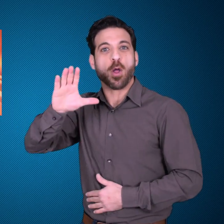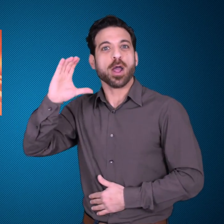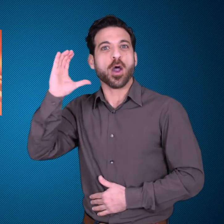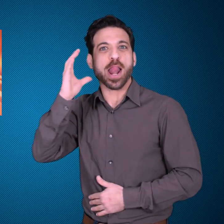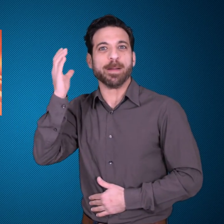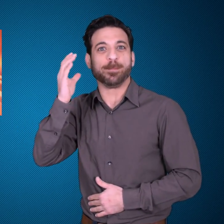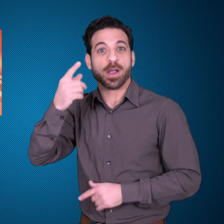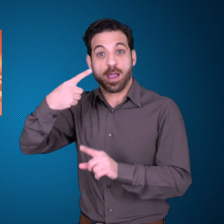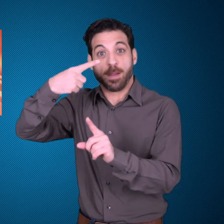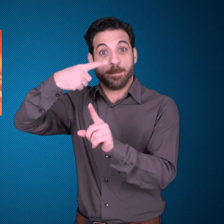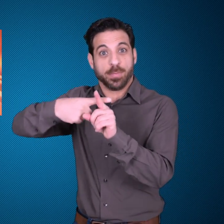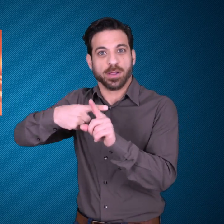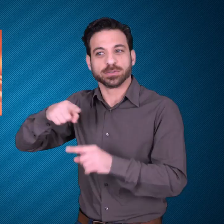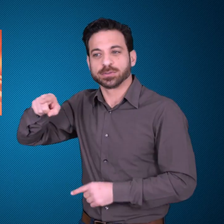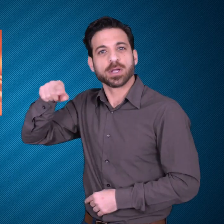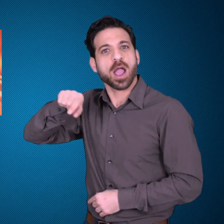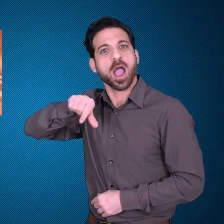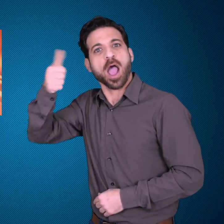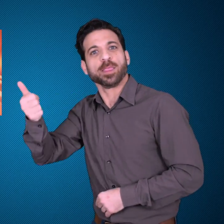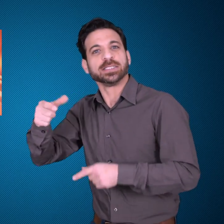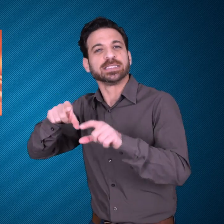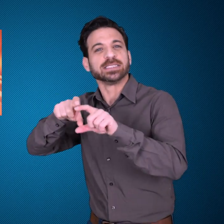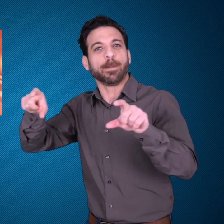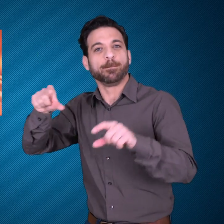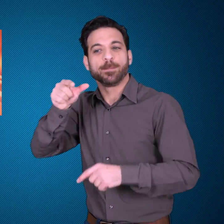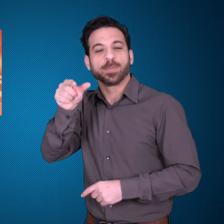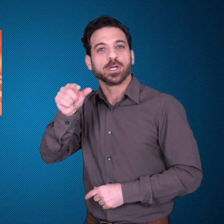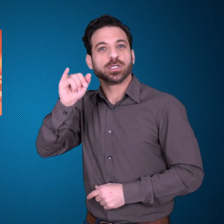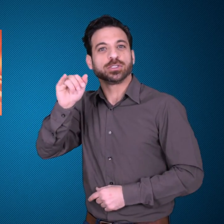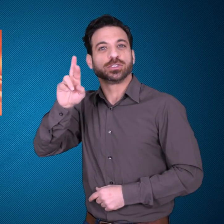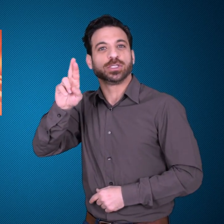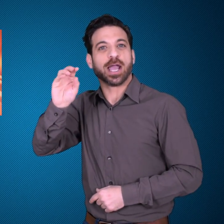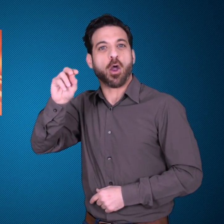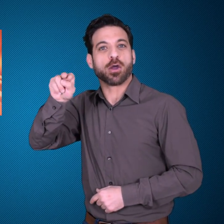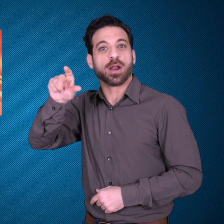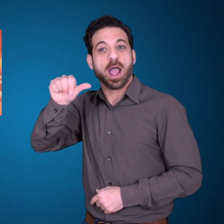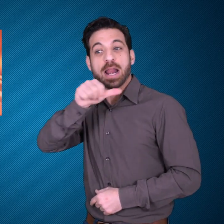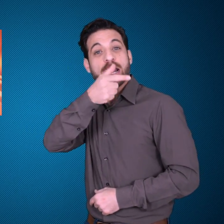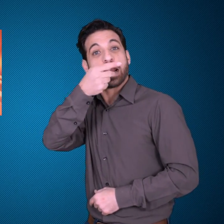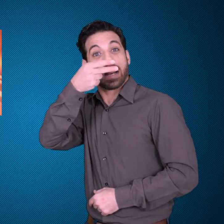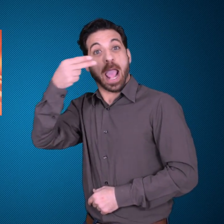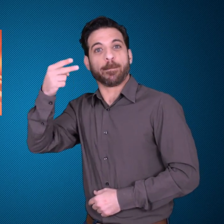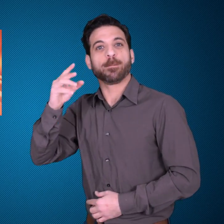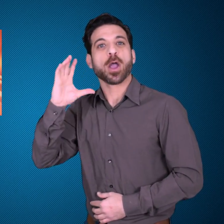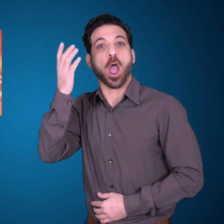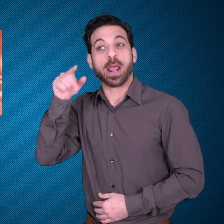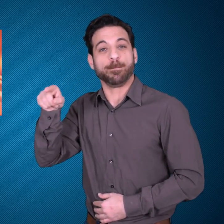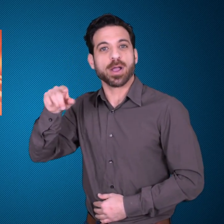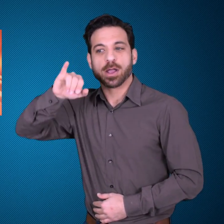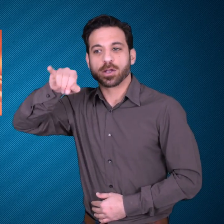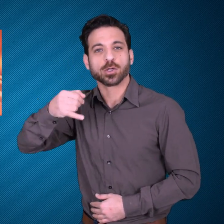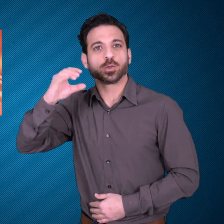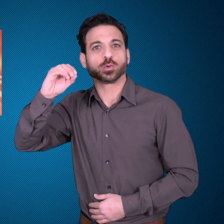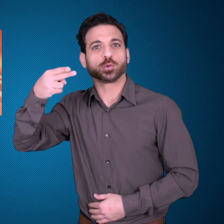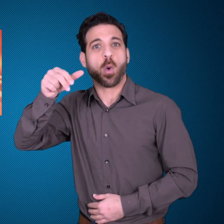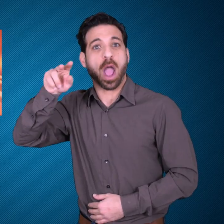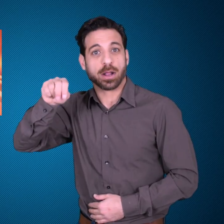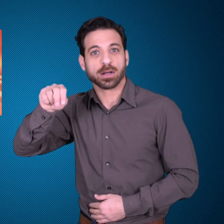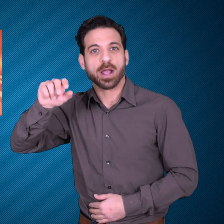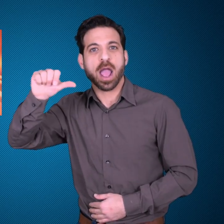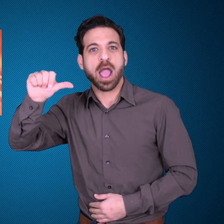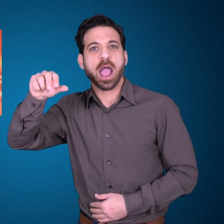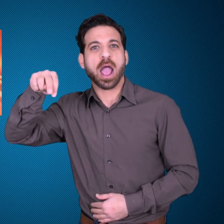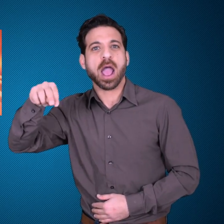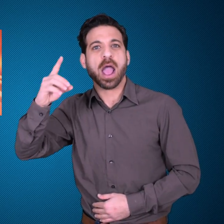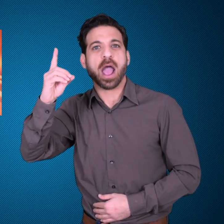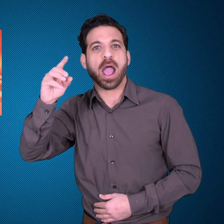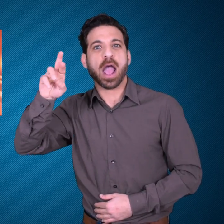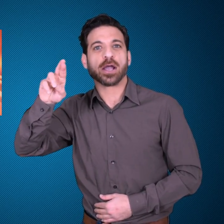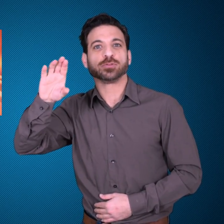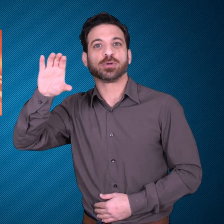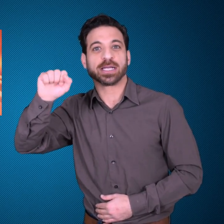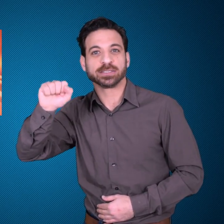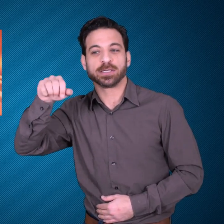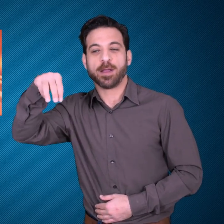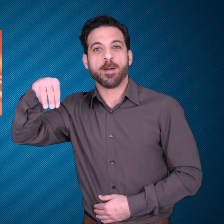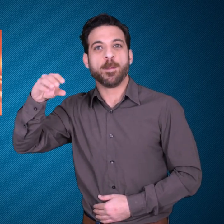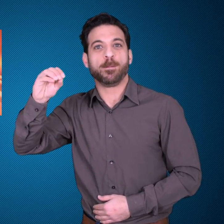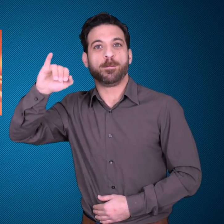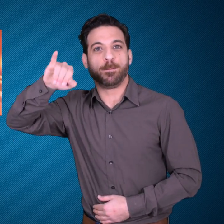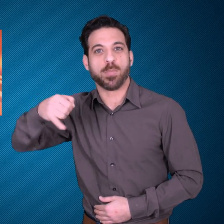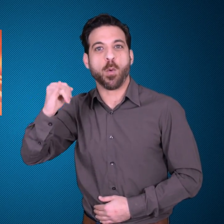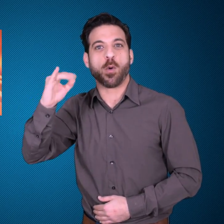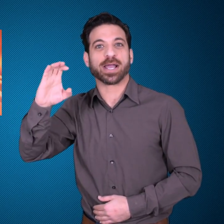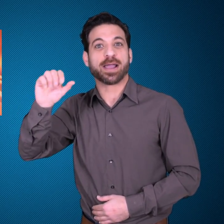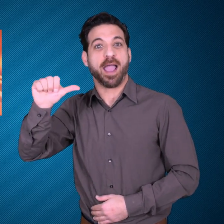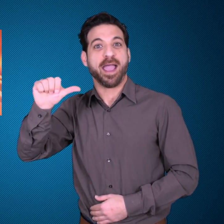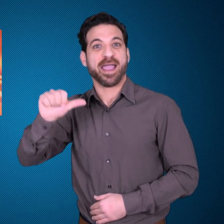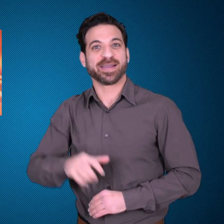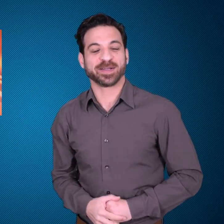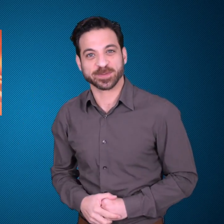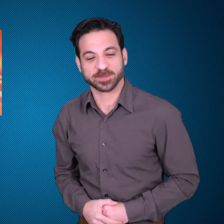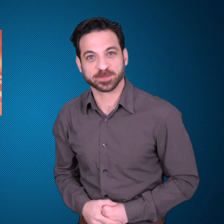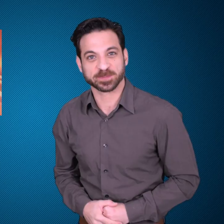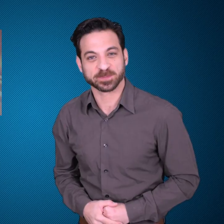Andres Mojica, Girona's Columbian.